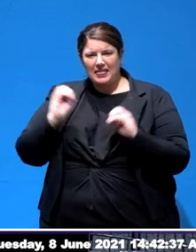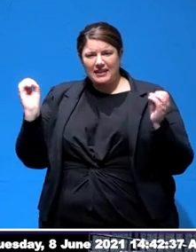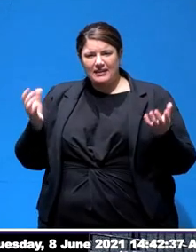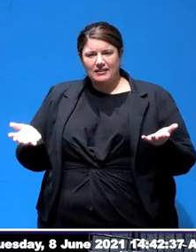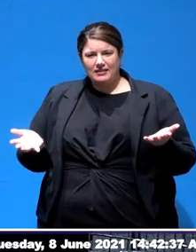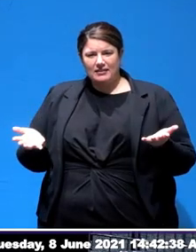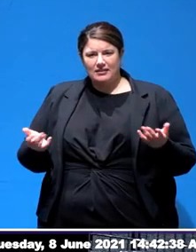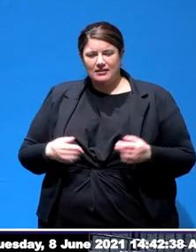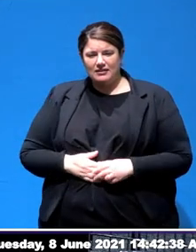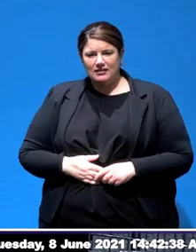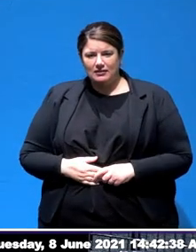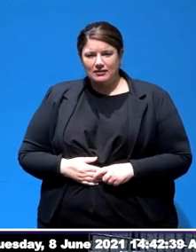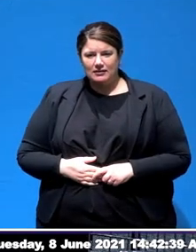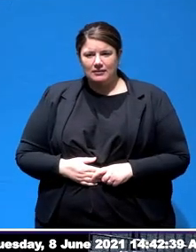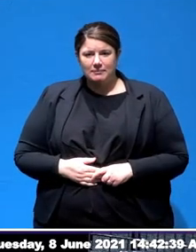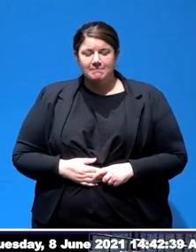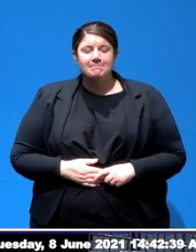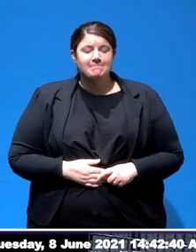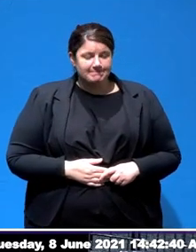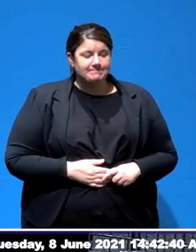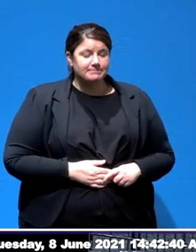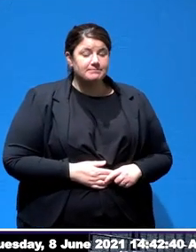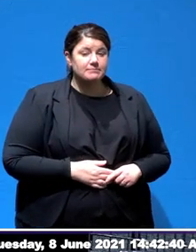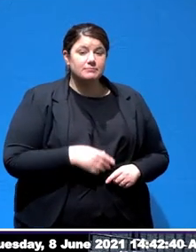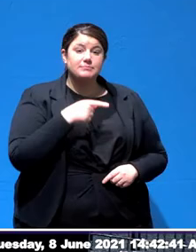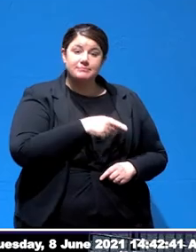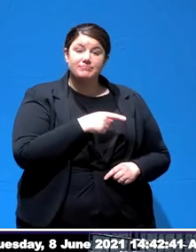I think it was acknowledged and attempts made.